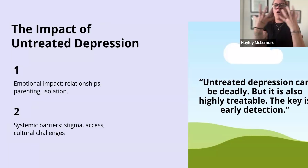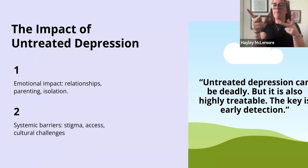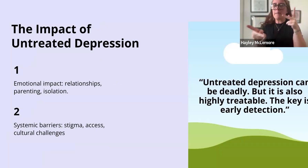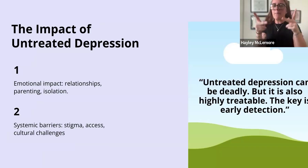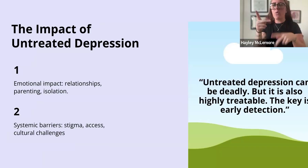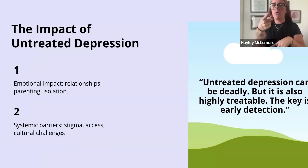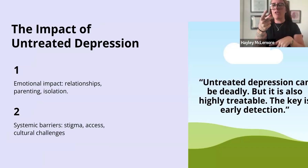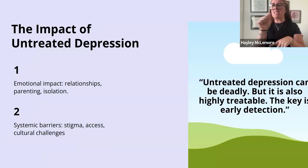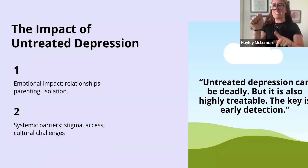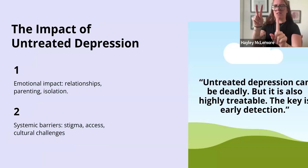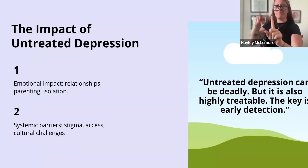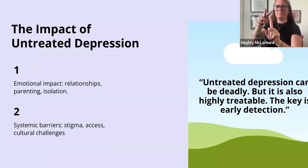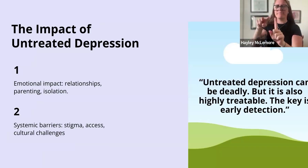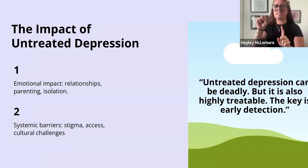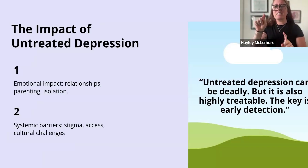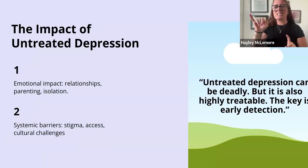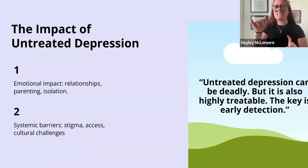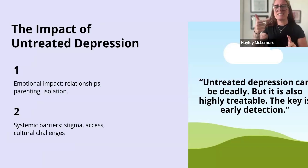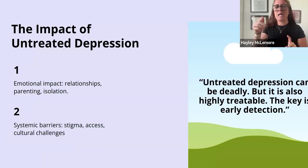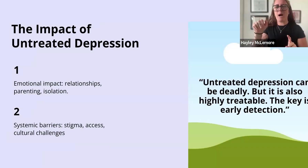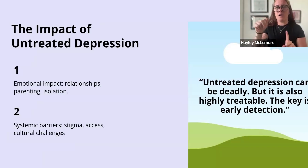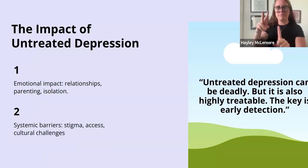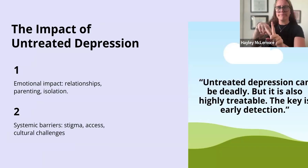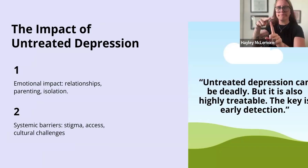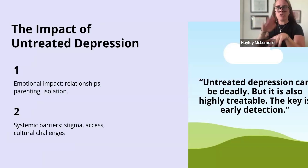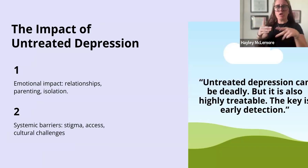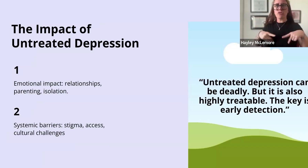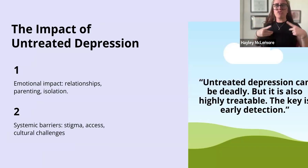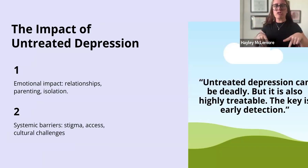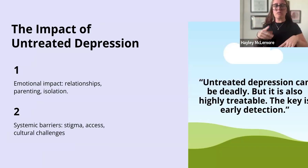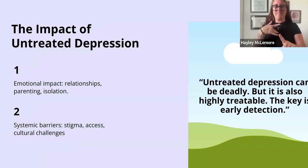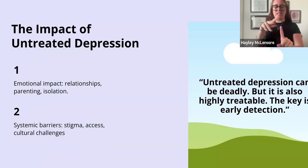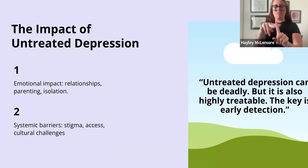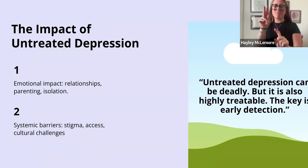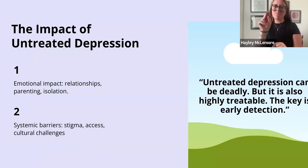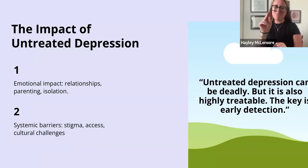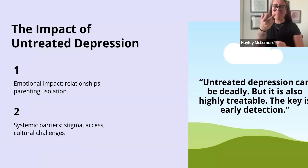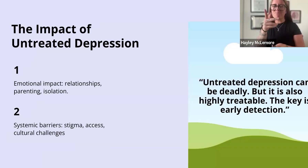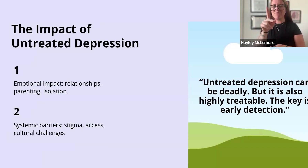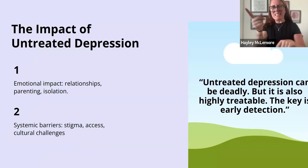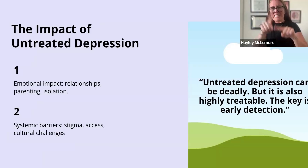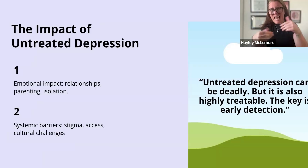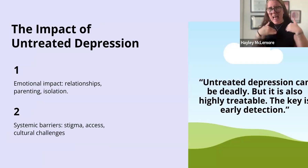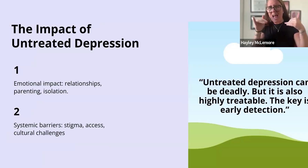So oftentimes, there's a lot of folks when they're depressed, there's a stigma from other folks about depression.